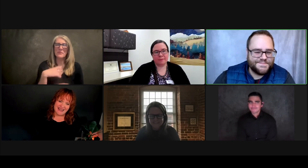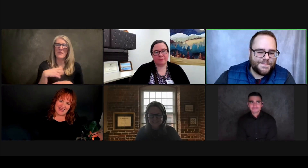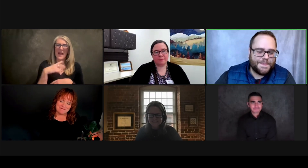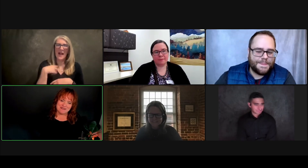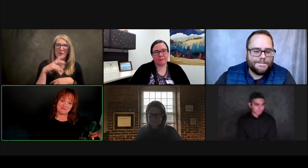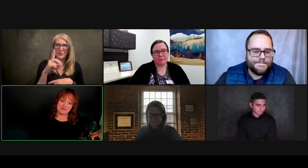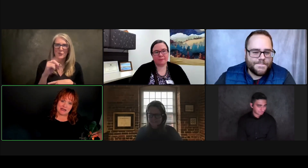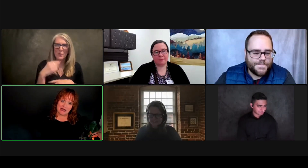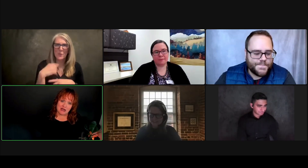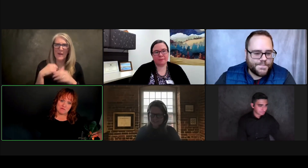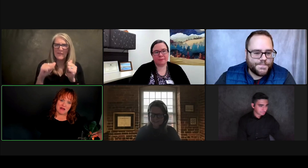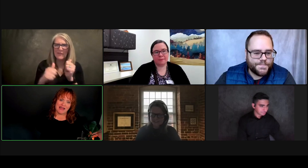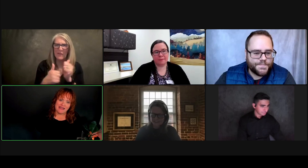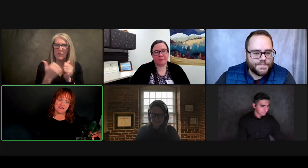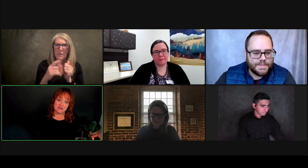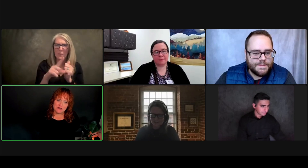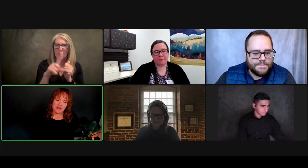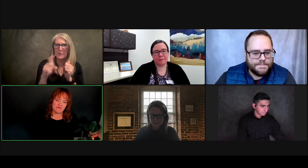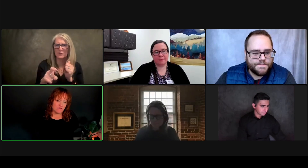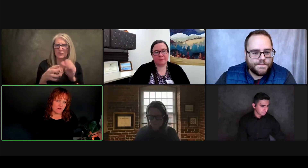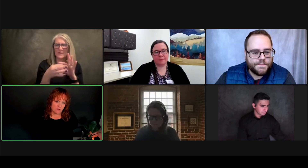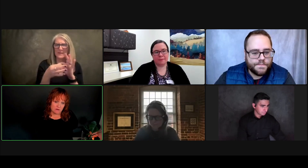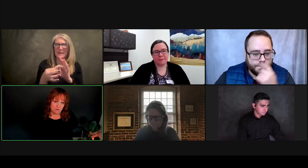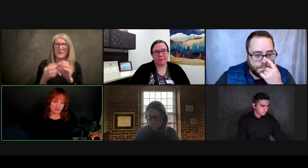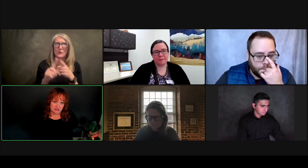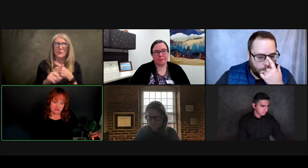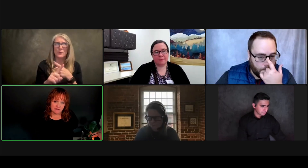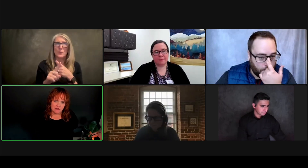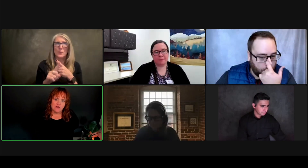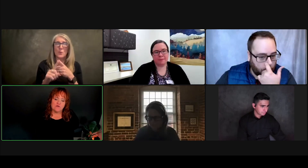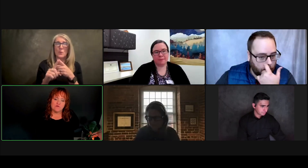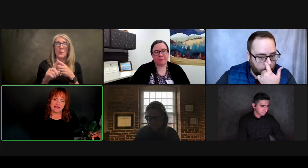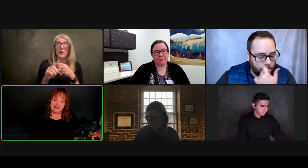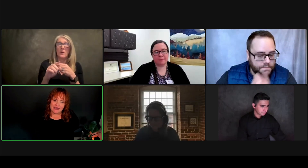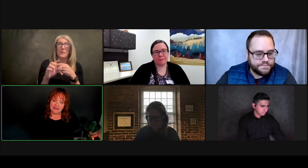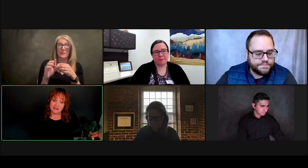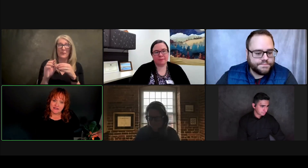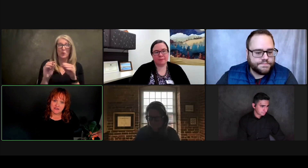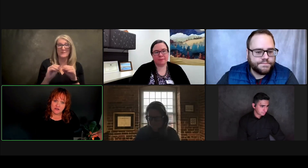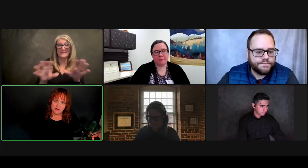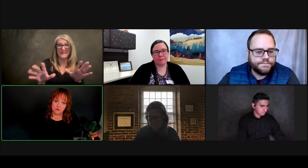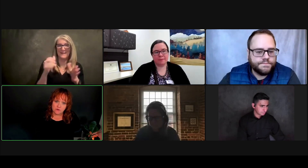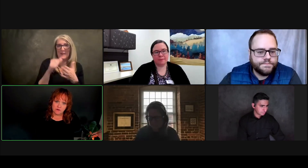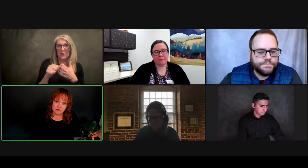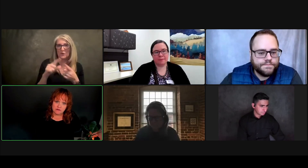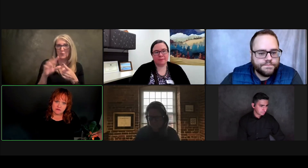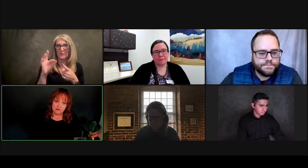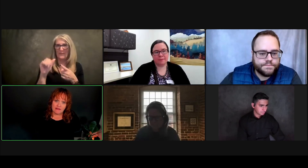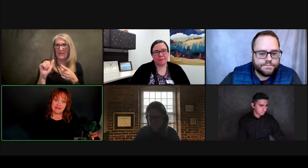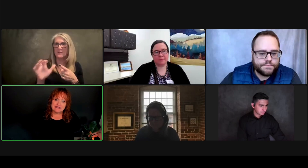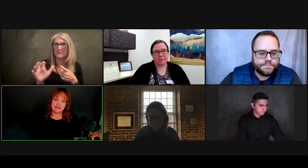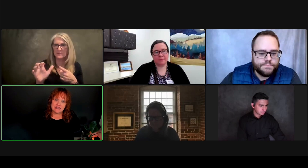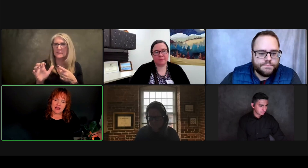Absolutely. I do have a follow-up question related to sending out